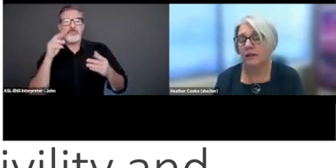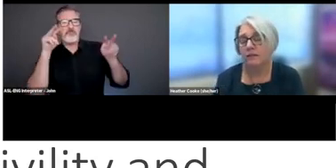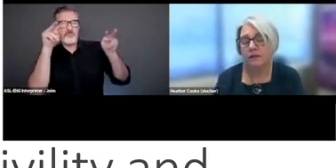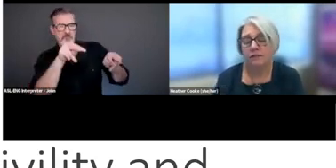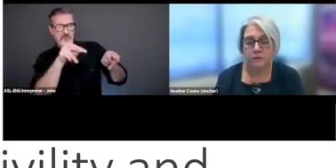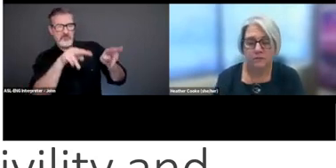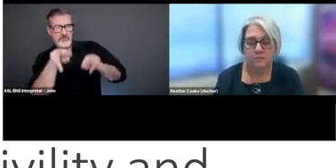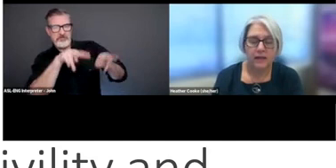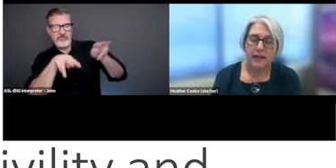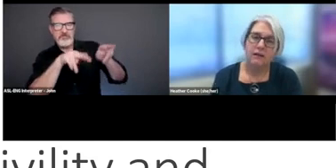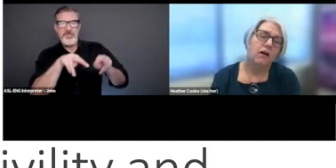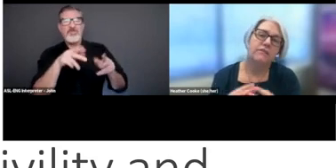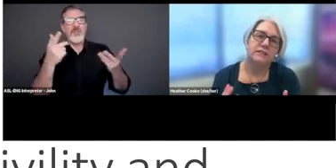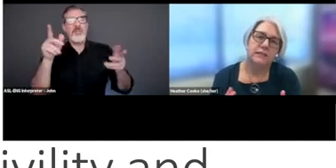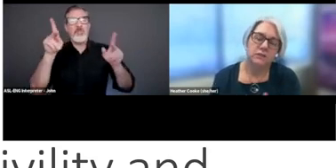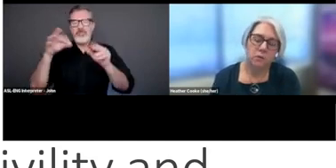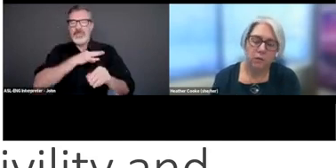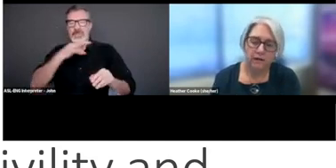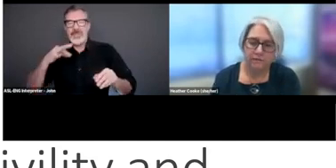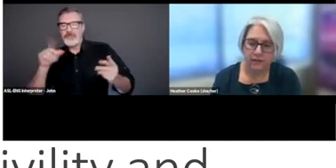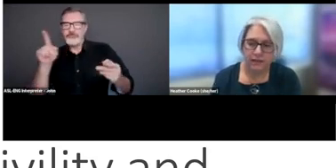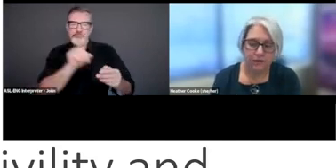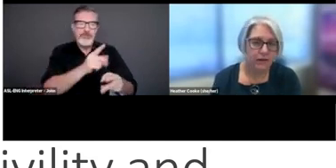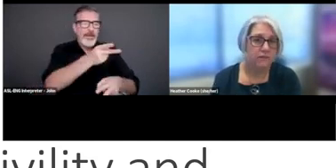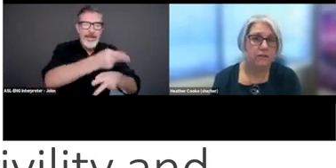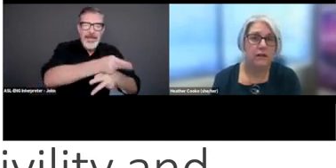were two carats in the room and all of a sudden one of that